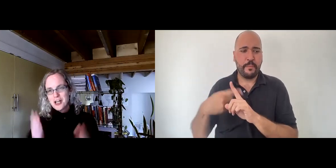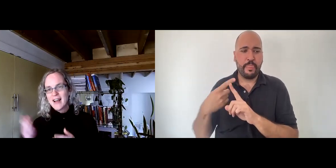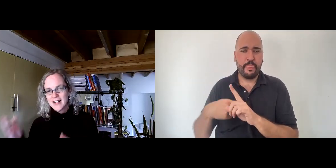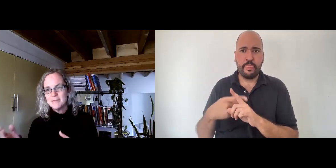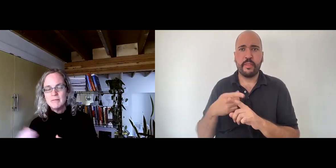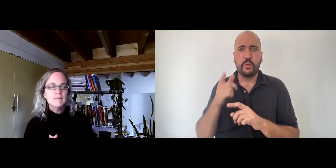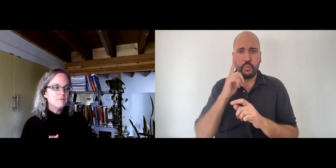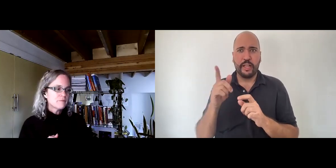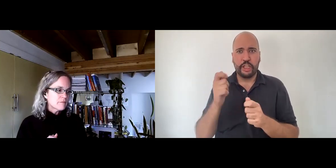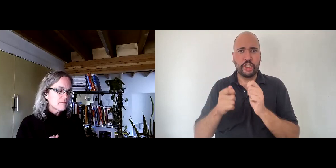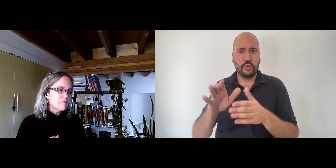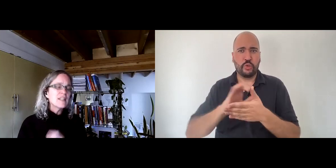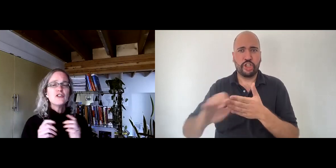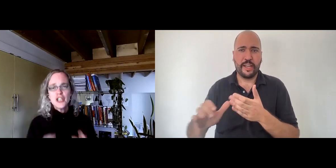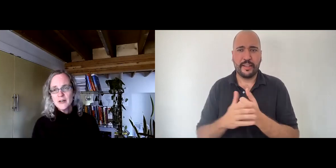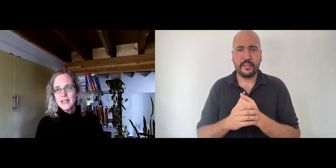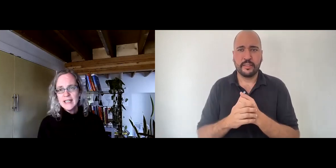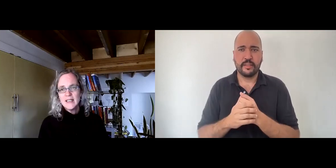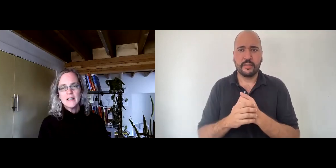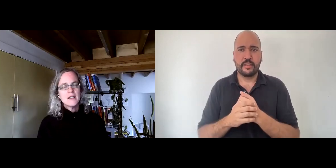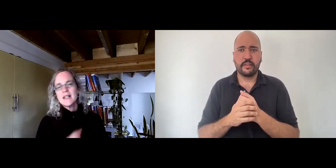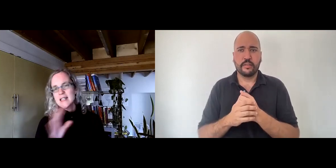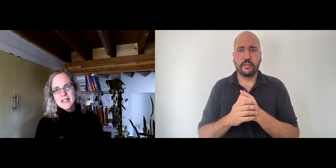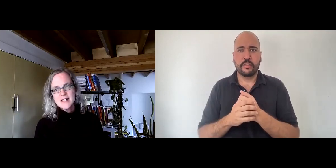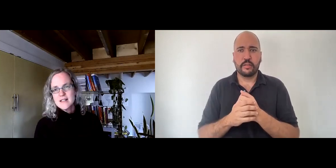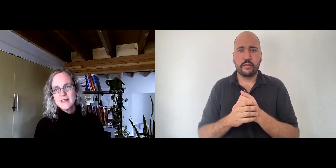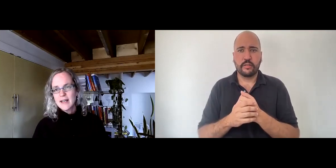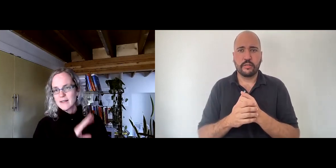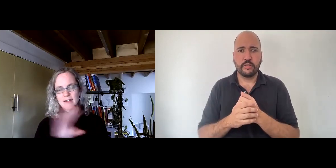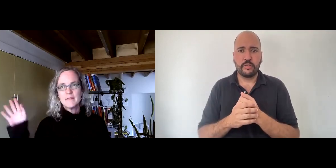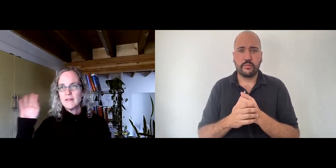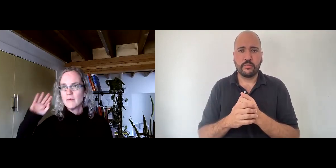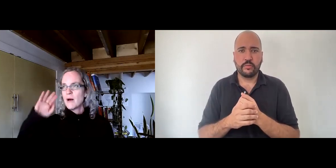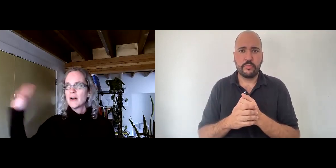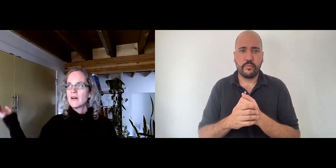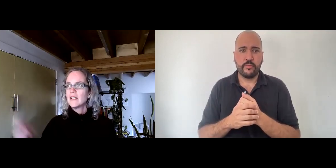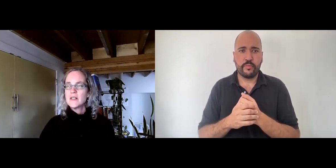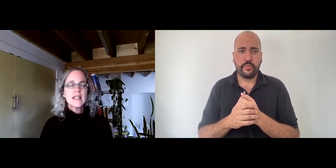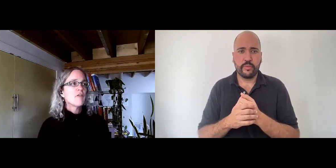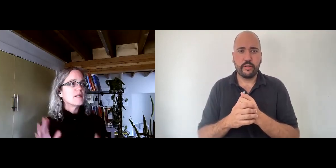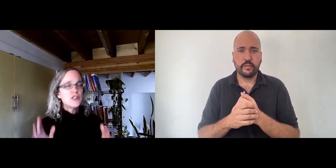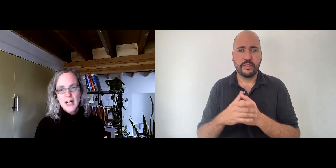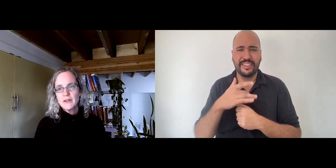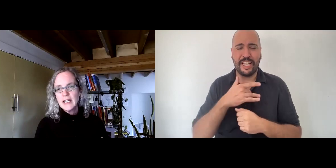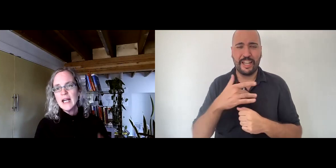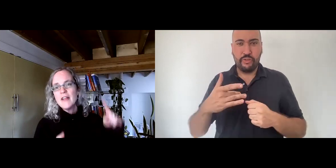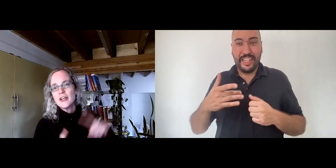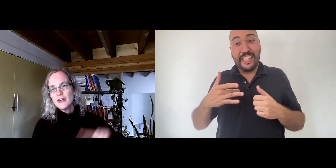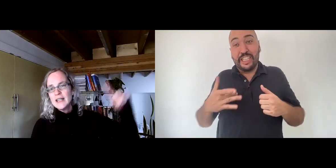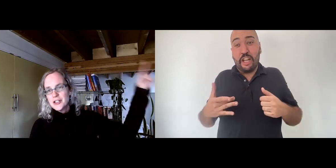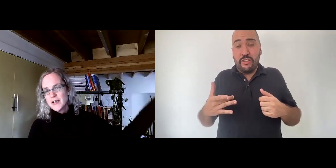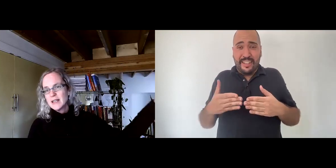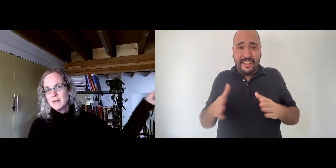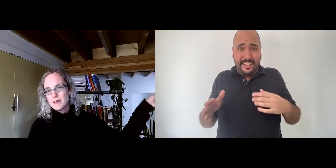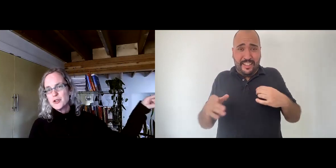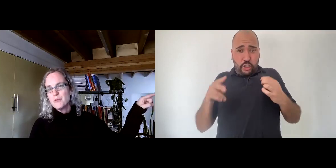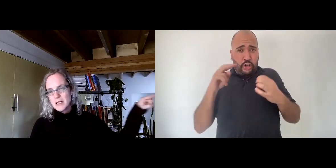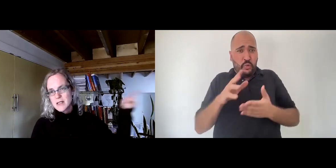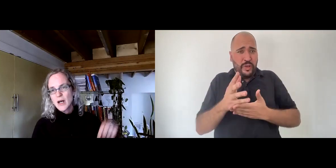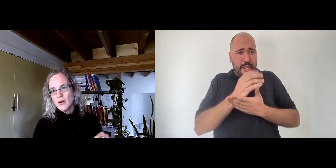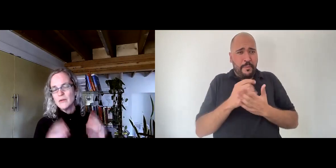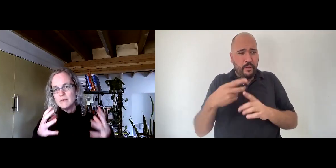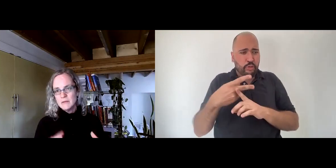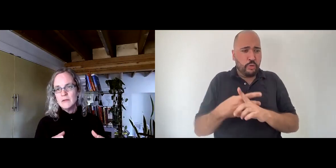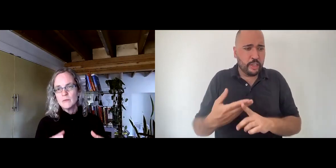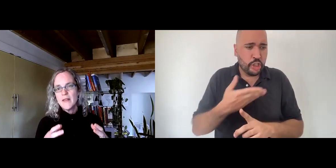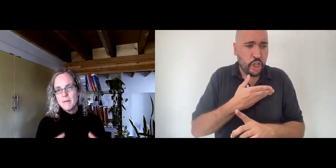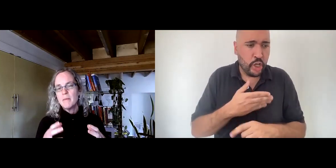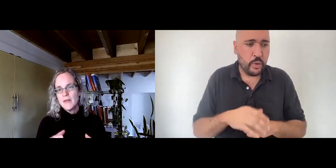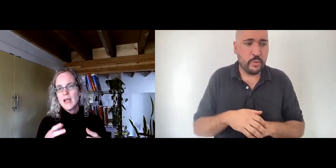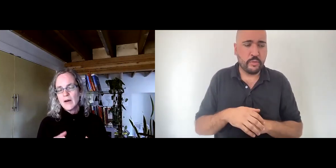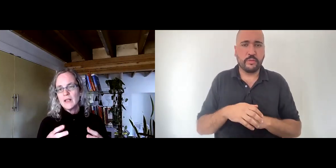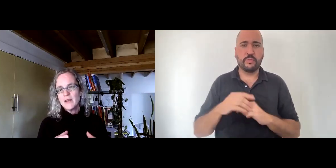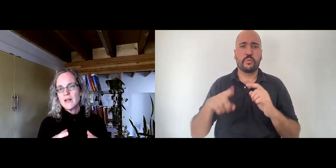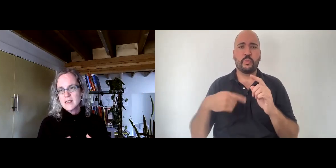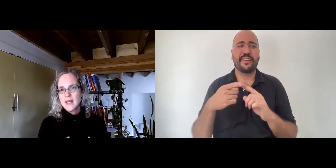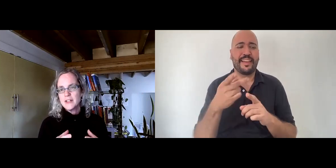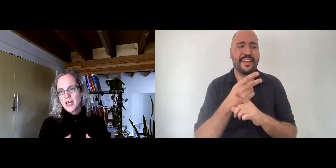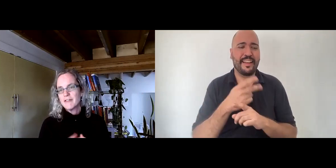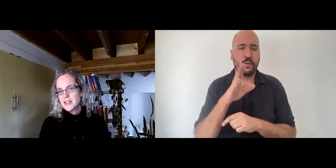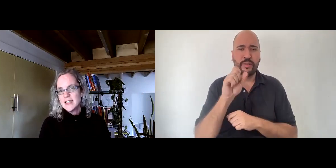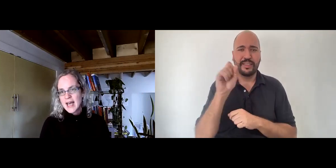Generally, this is like a webinar, and of itself, but generally they're looking at your income from 2 months ago, when they calculate your SSI check for today.